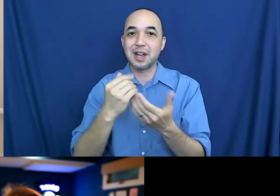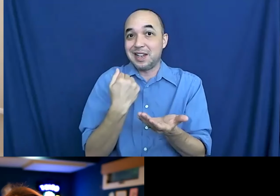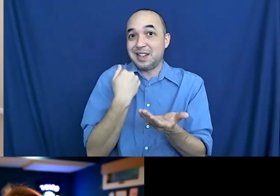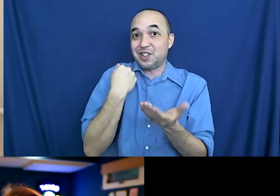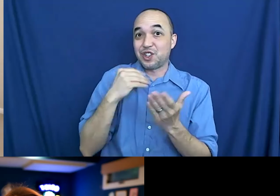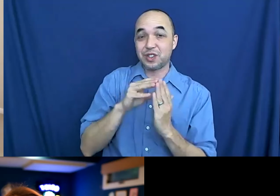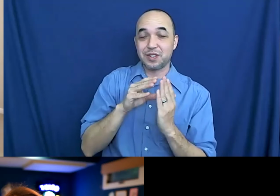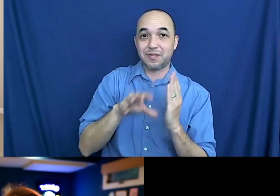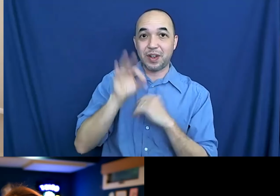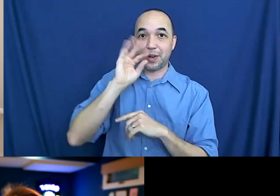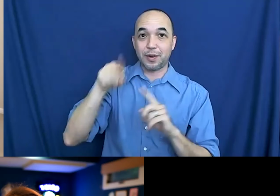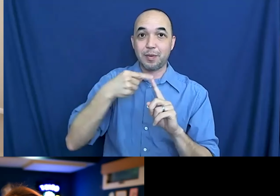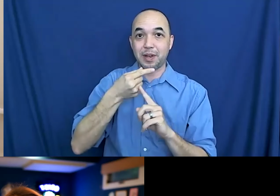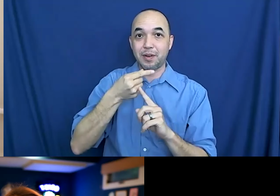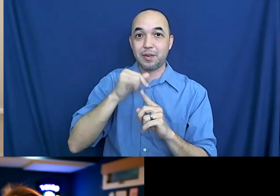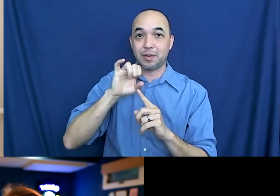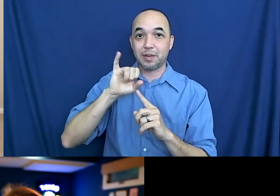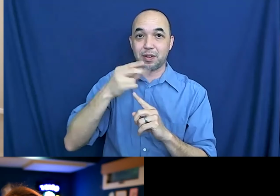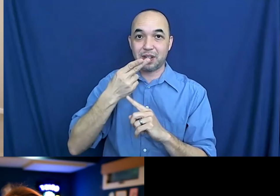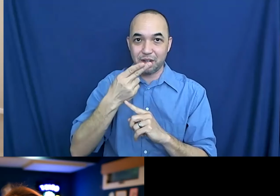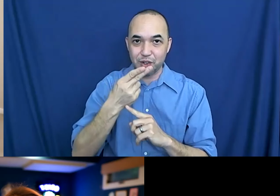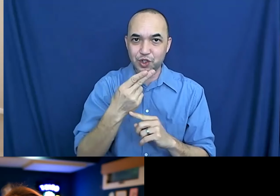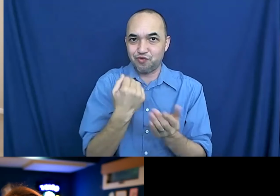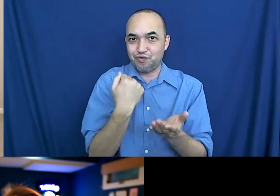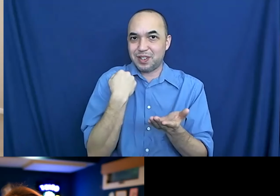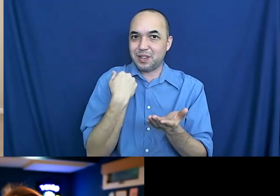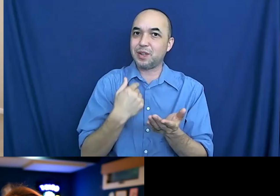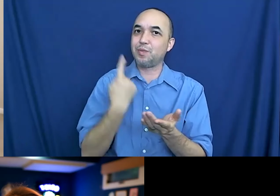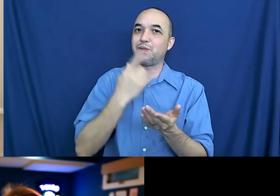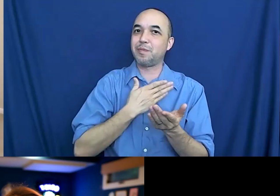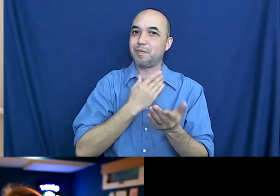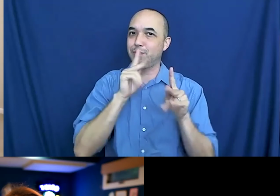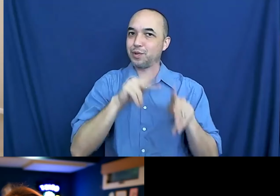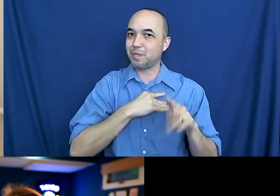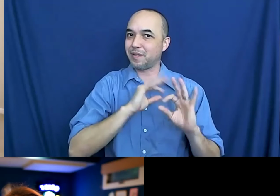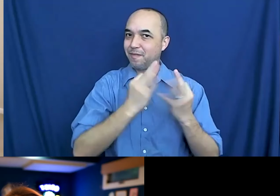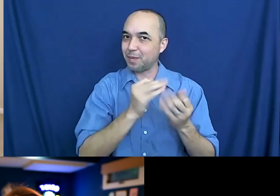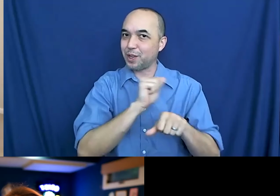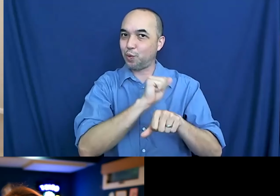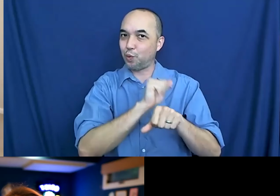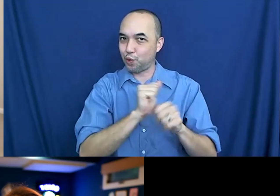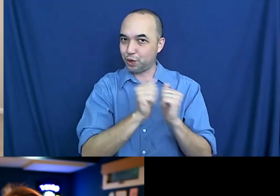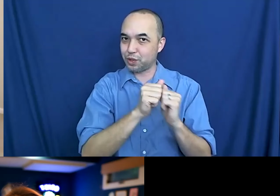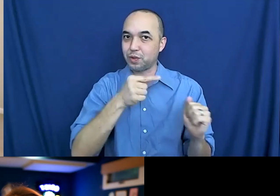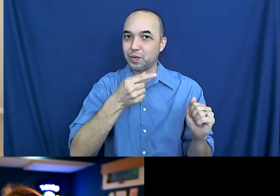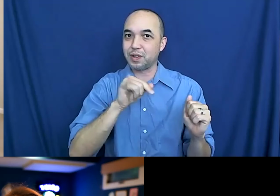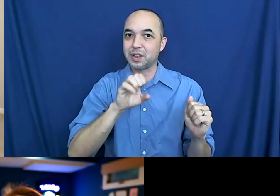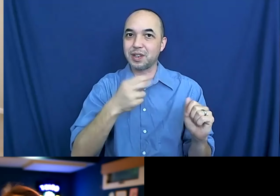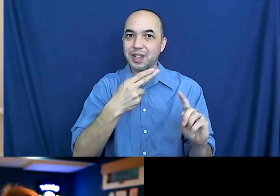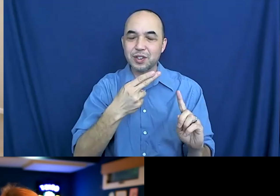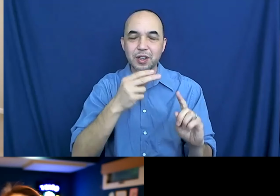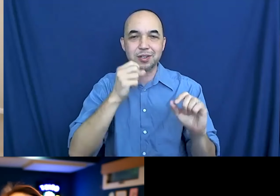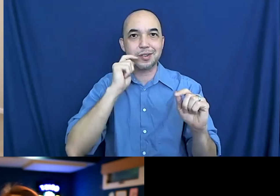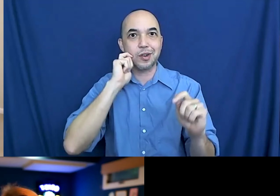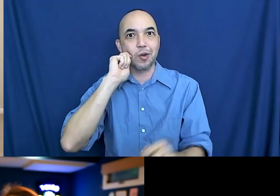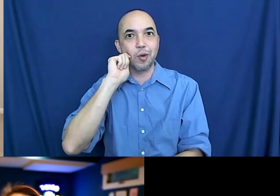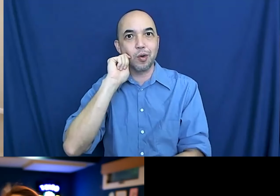THROUGH THEM.